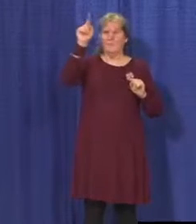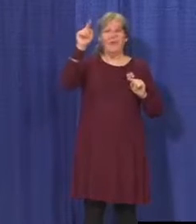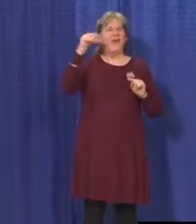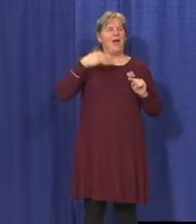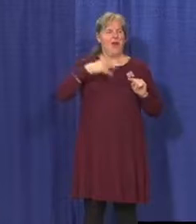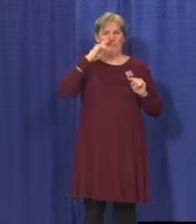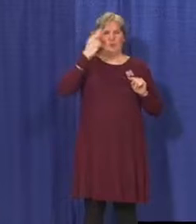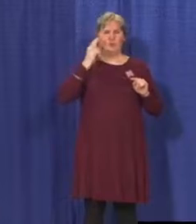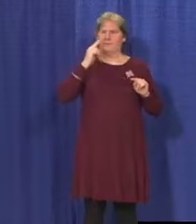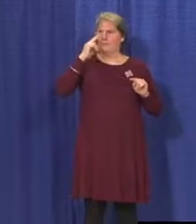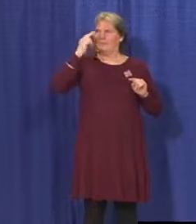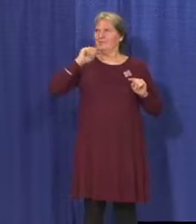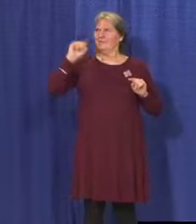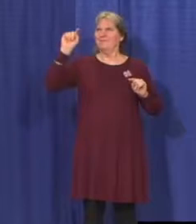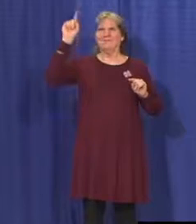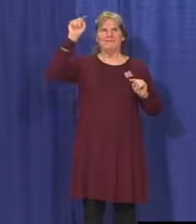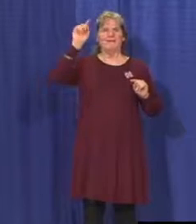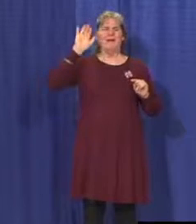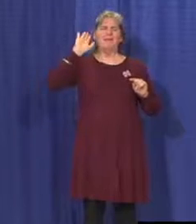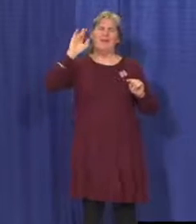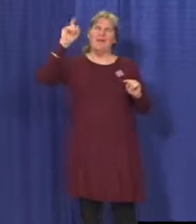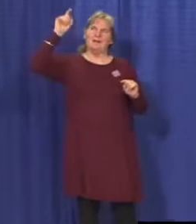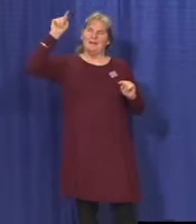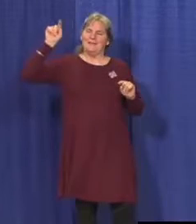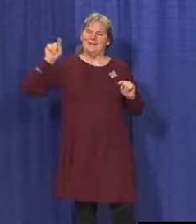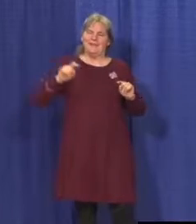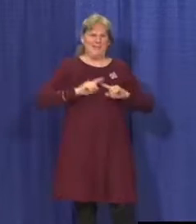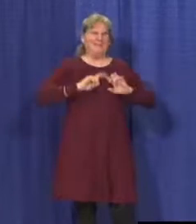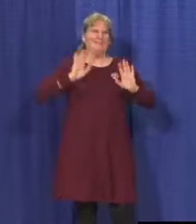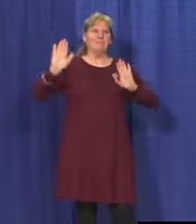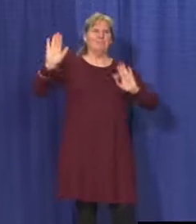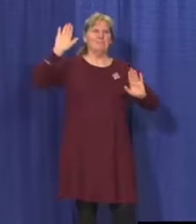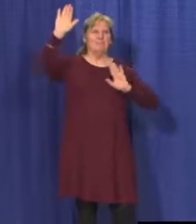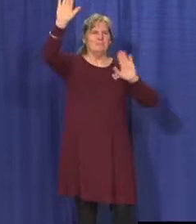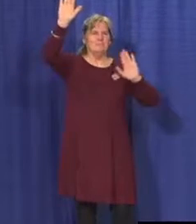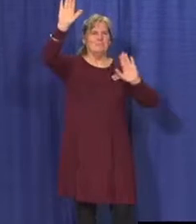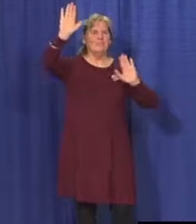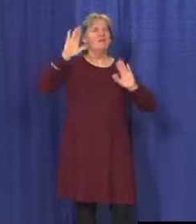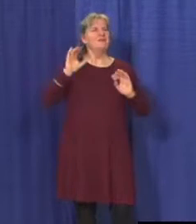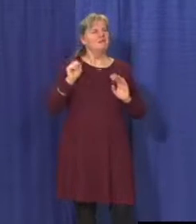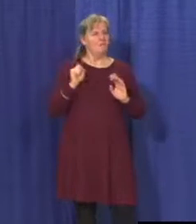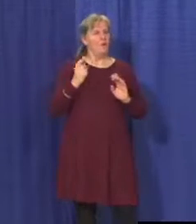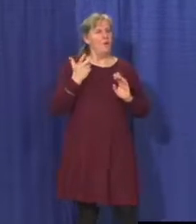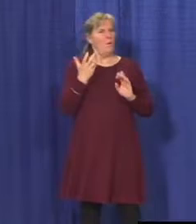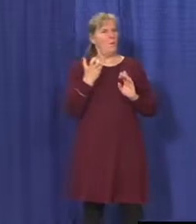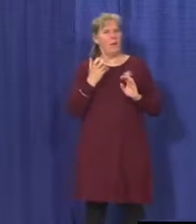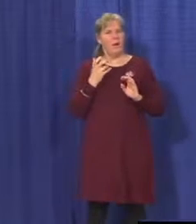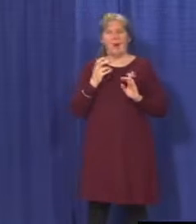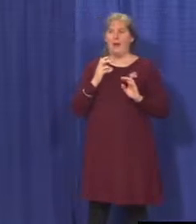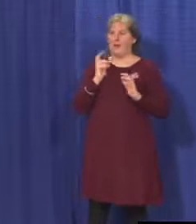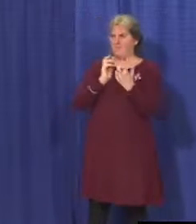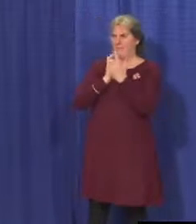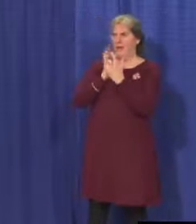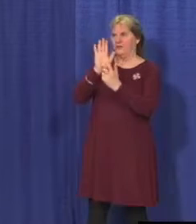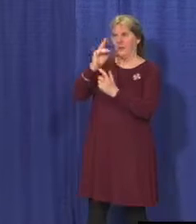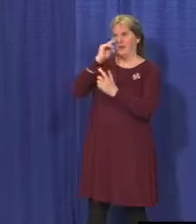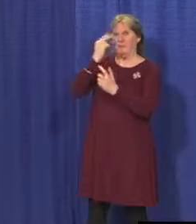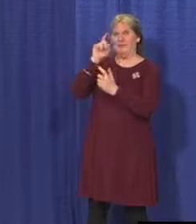community unto itself is unique and has its own unique set of circumstances and I want to --